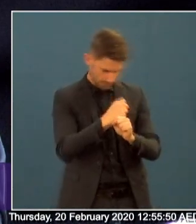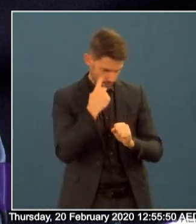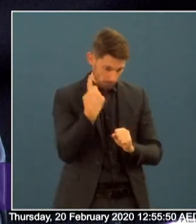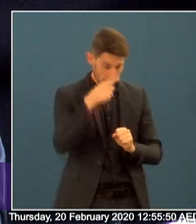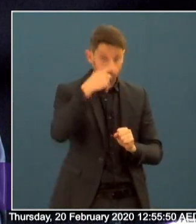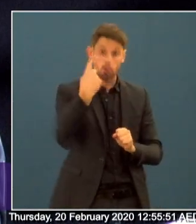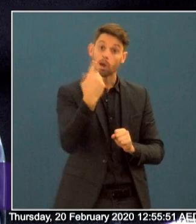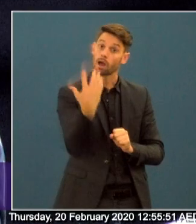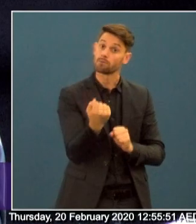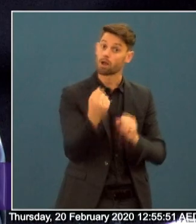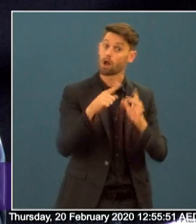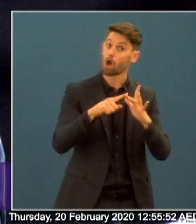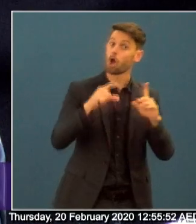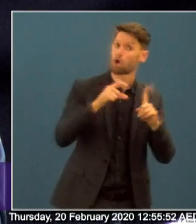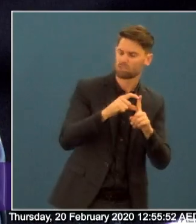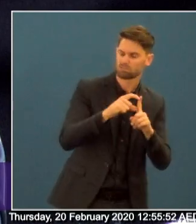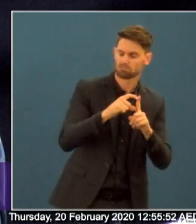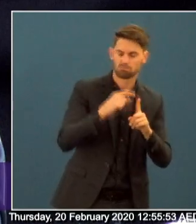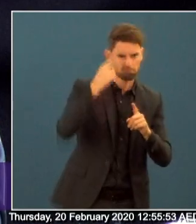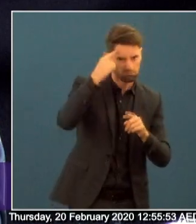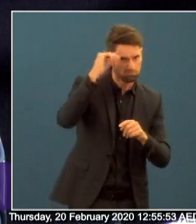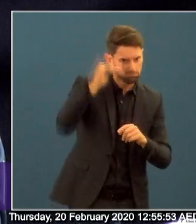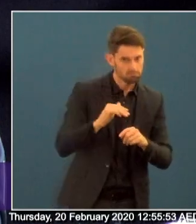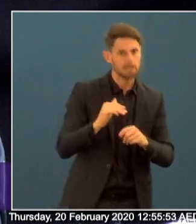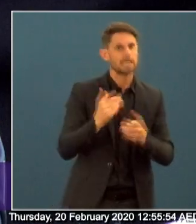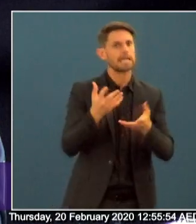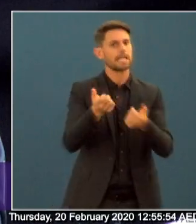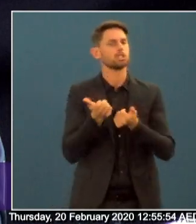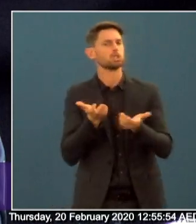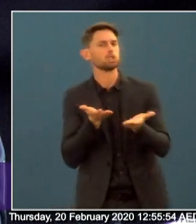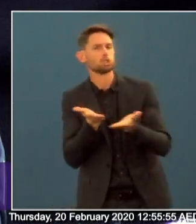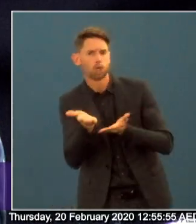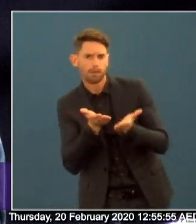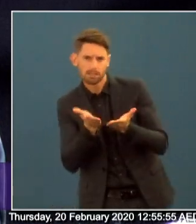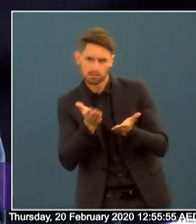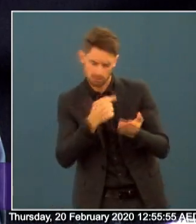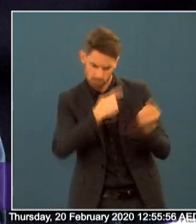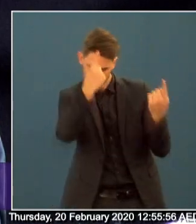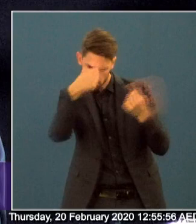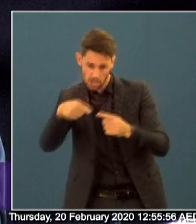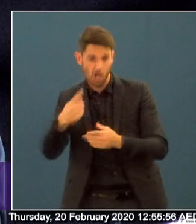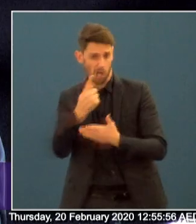receiving services of some sort. And that represented about 1.2 per cent of the New South Wales population.